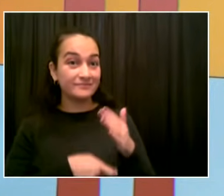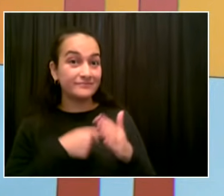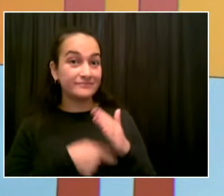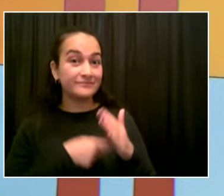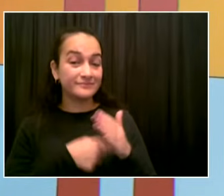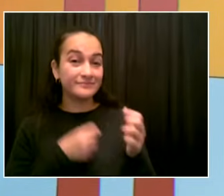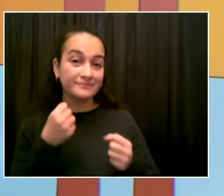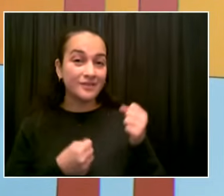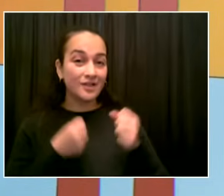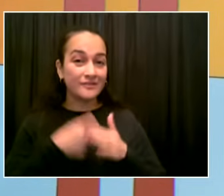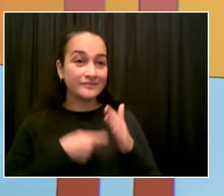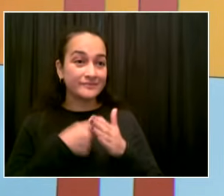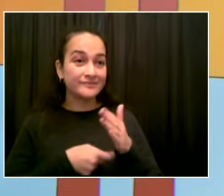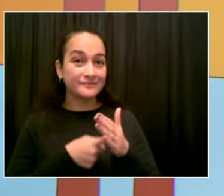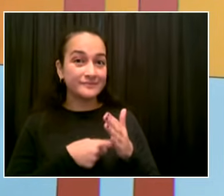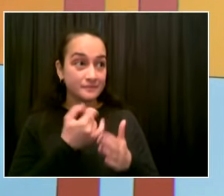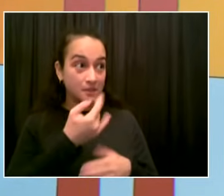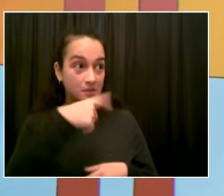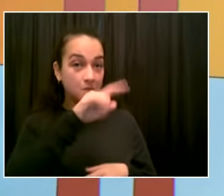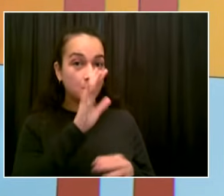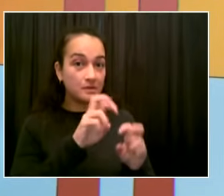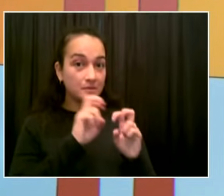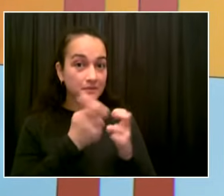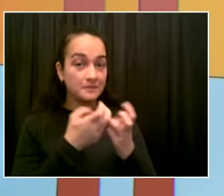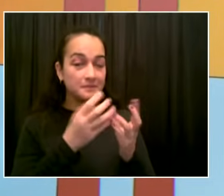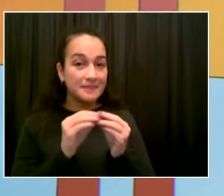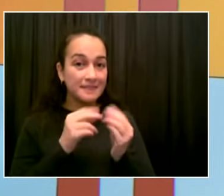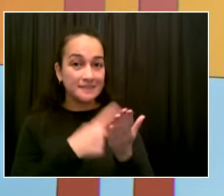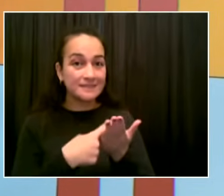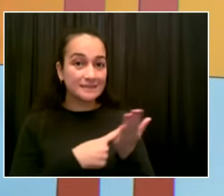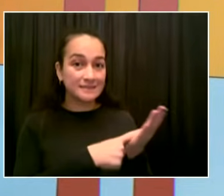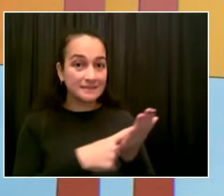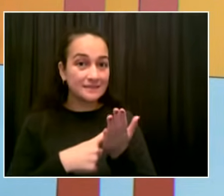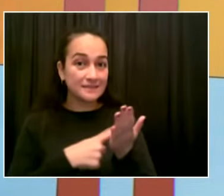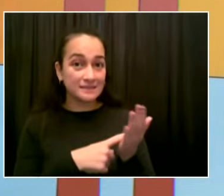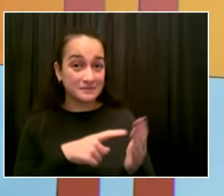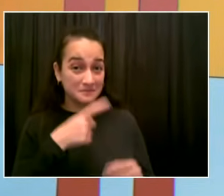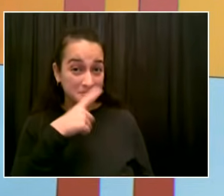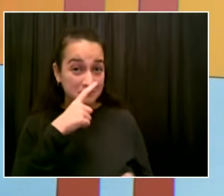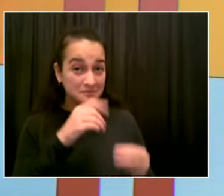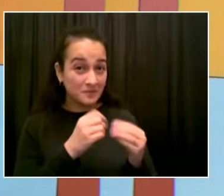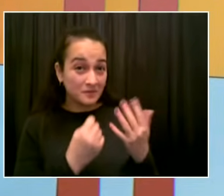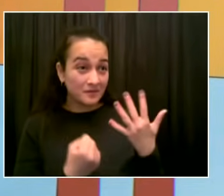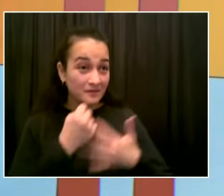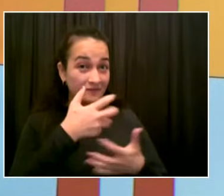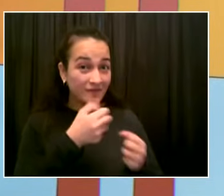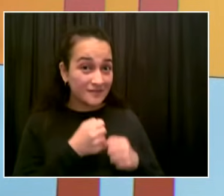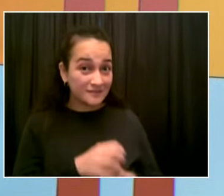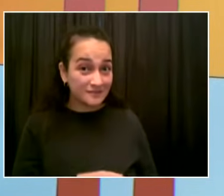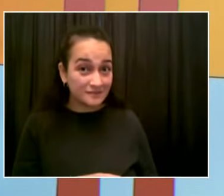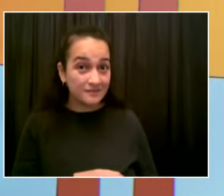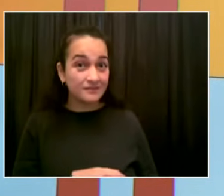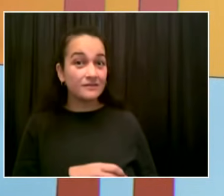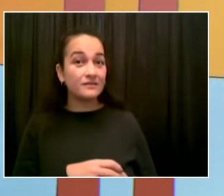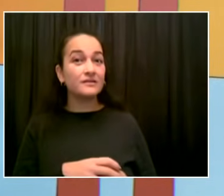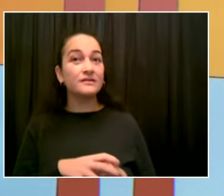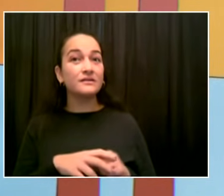THIS WEEK, DO YOU PLAN ON